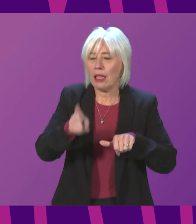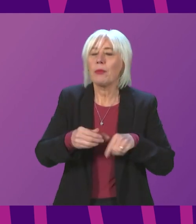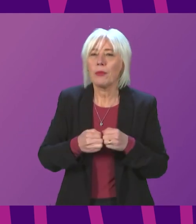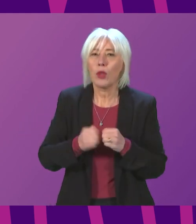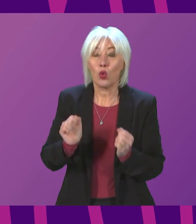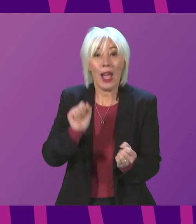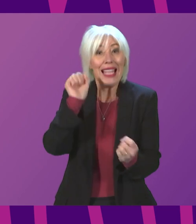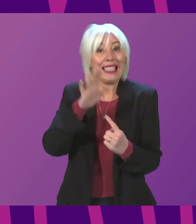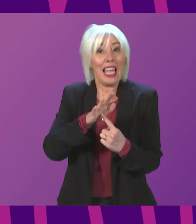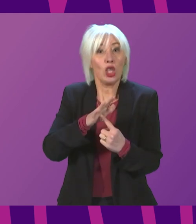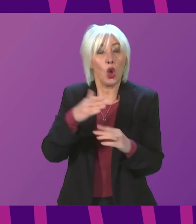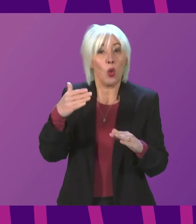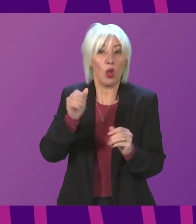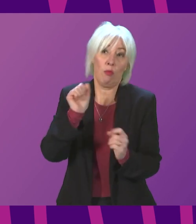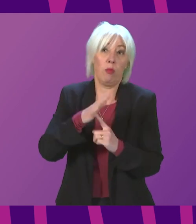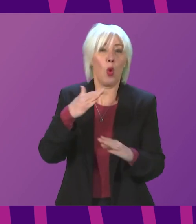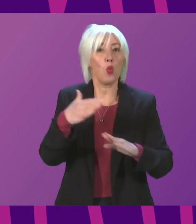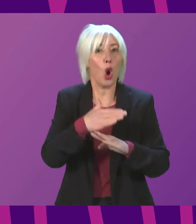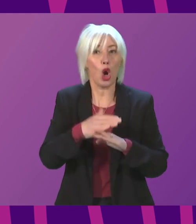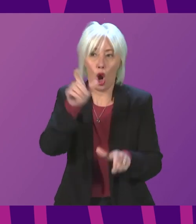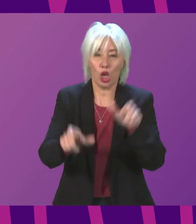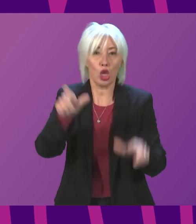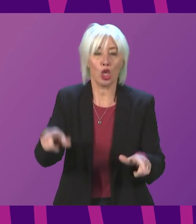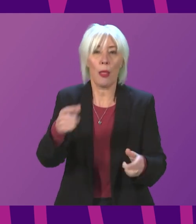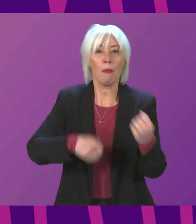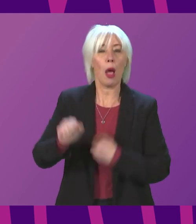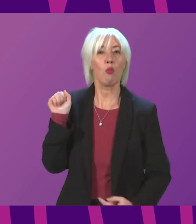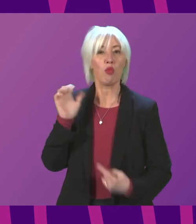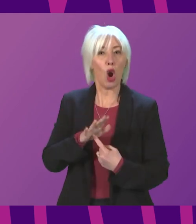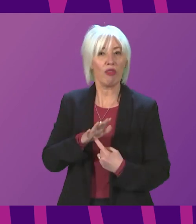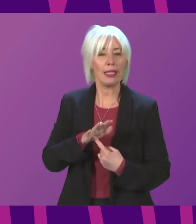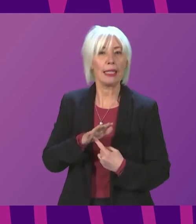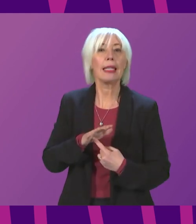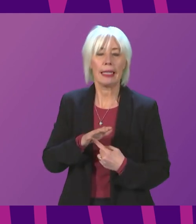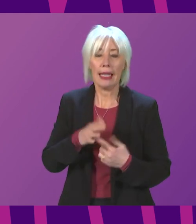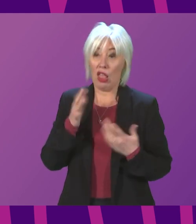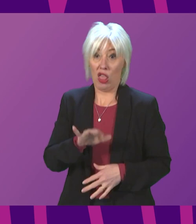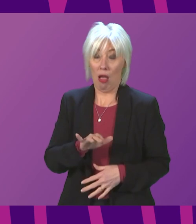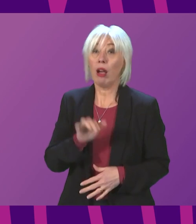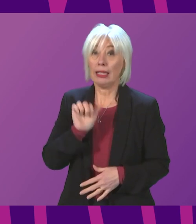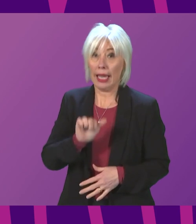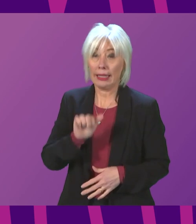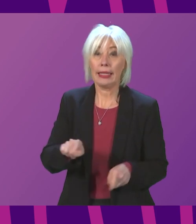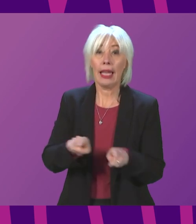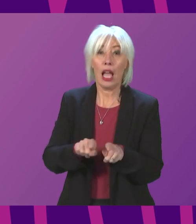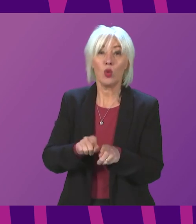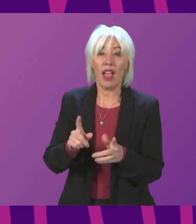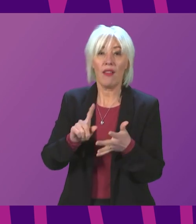workers route to prioritise PCR testing. In addition, the sectoral exemption process is